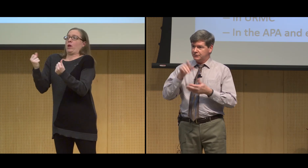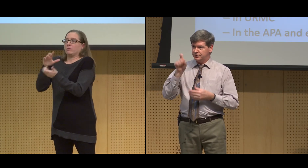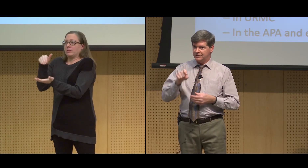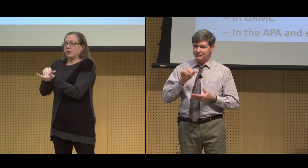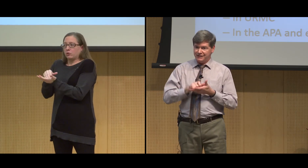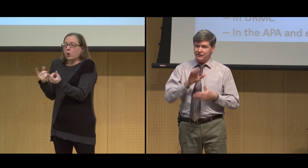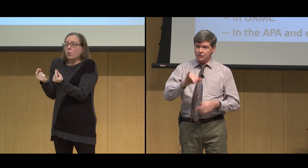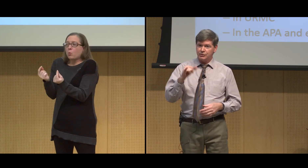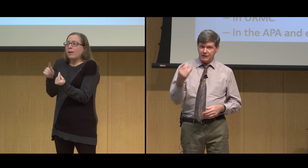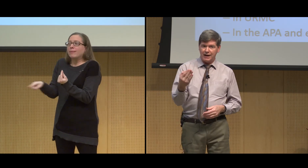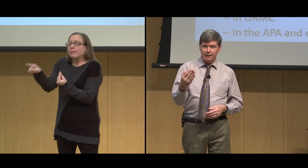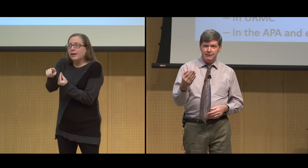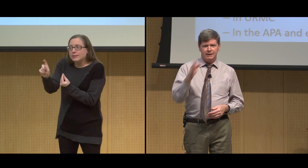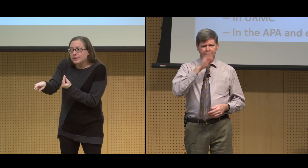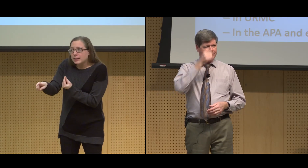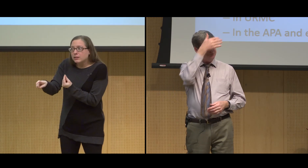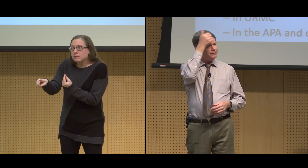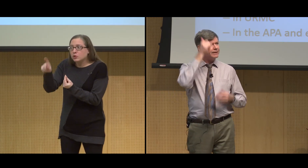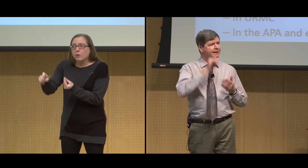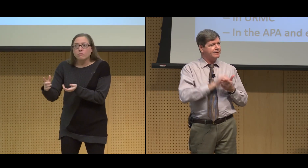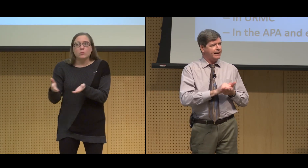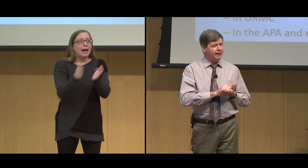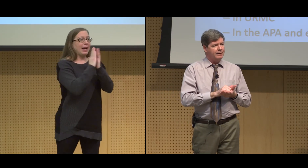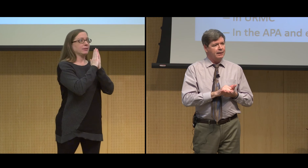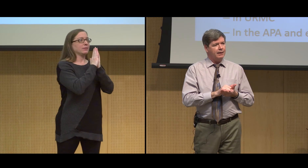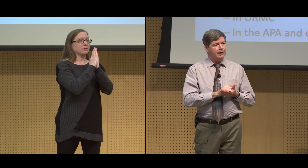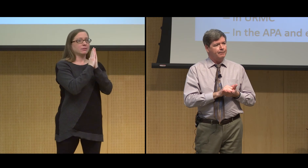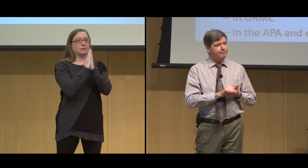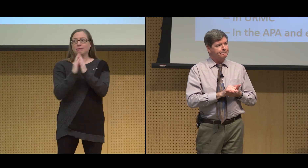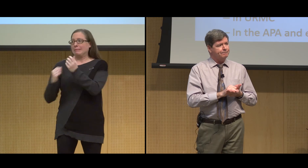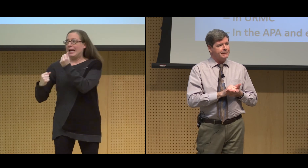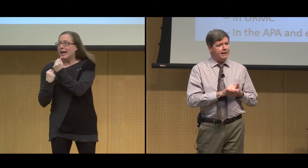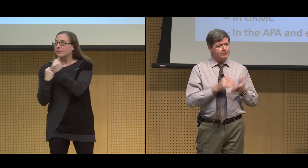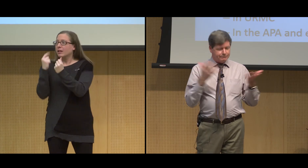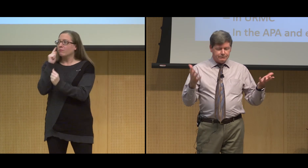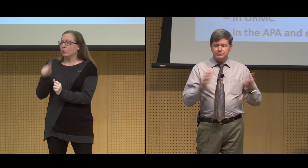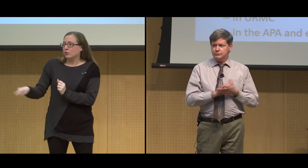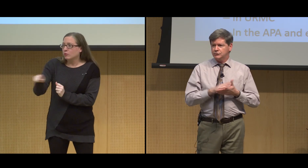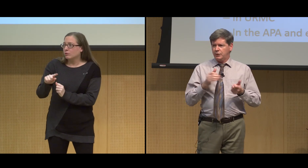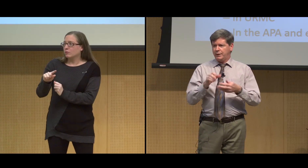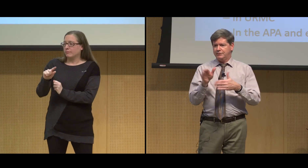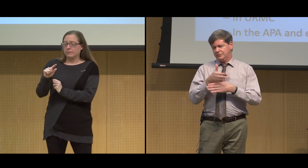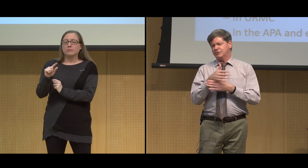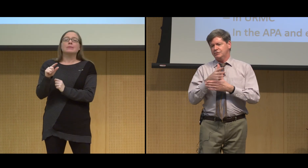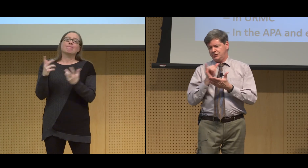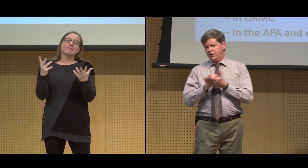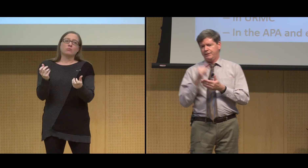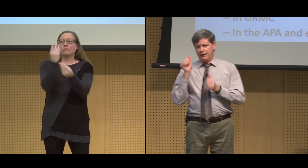That's your job," and I'll never forget that, and so I wanted to just share that with you